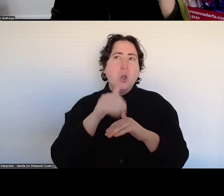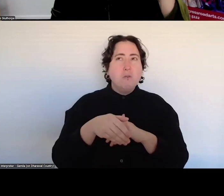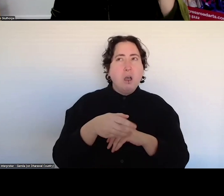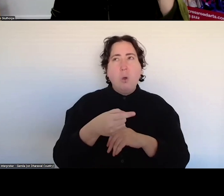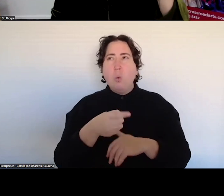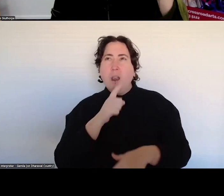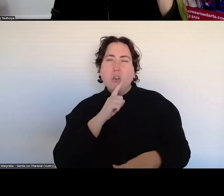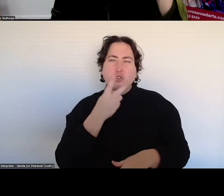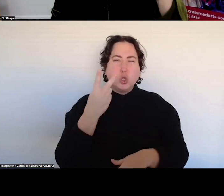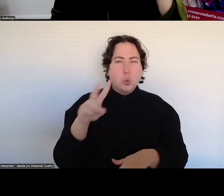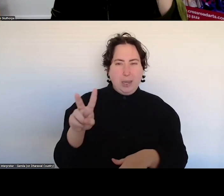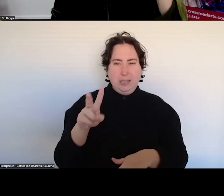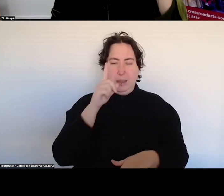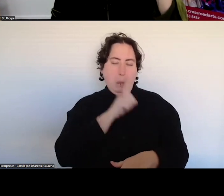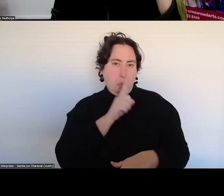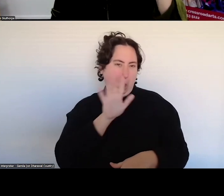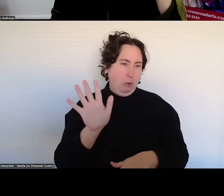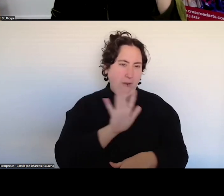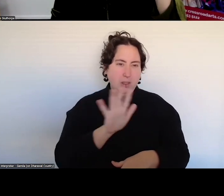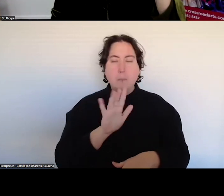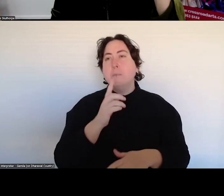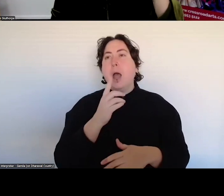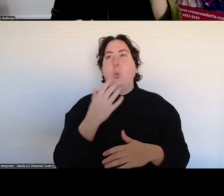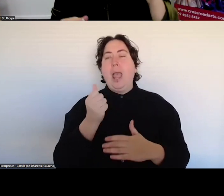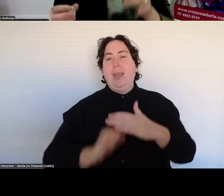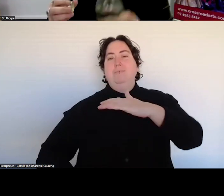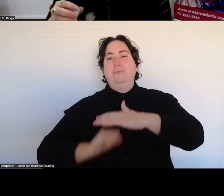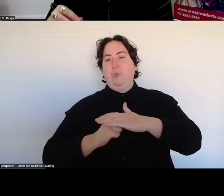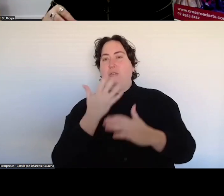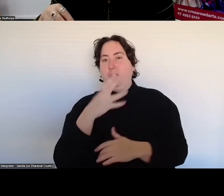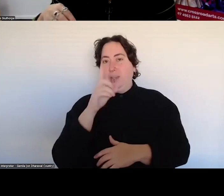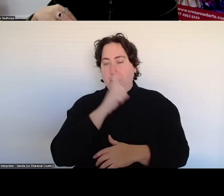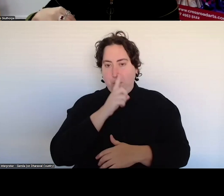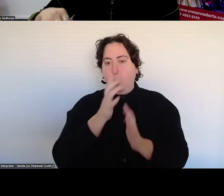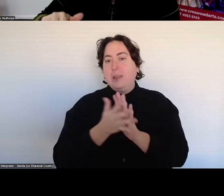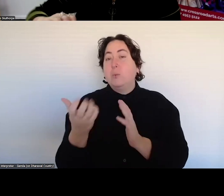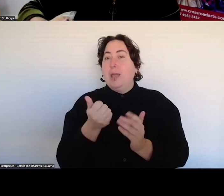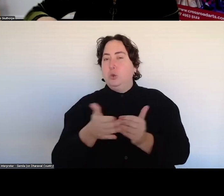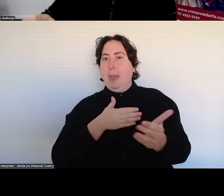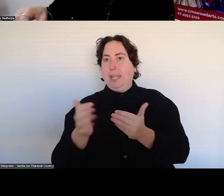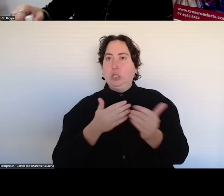think but we only had capacity for 50 and we had to manage that. The invitation spoke to